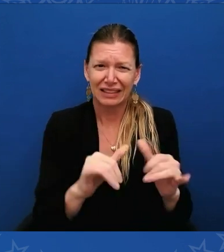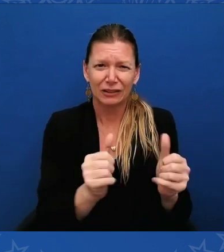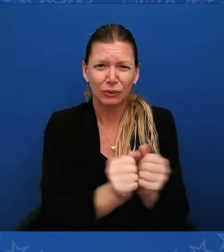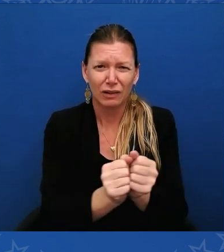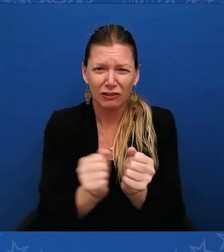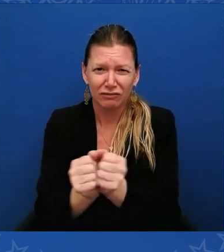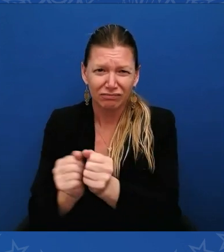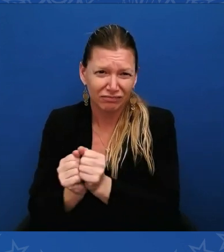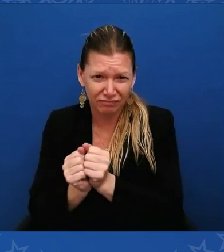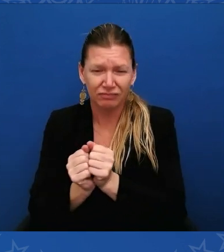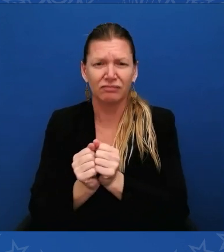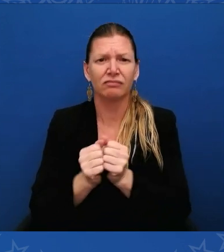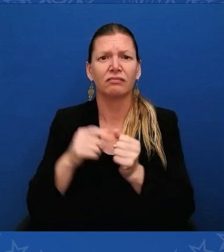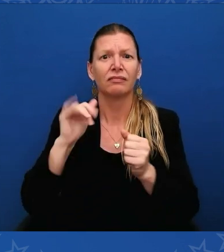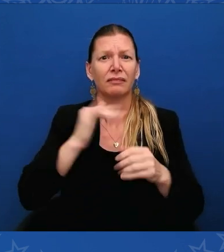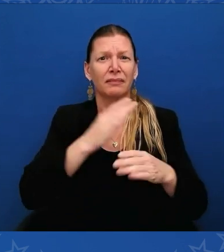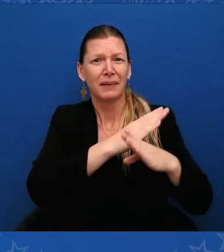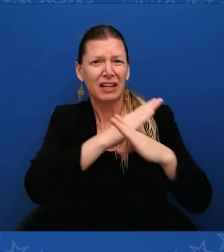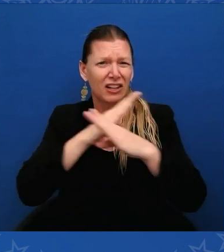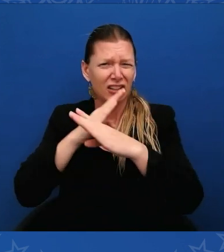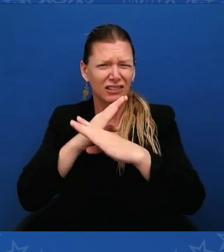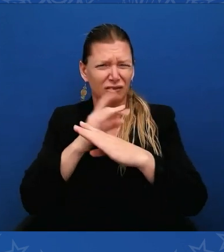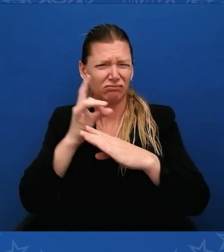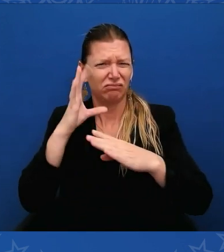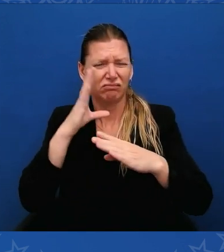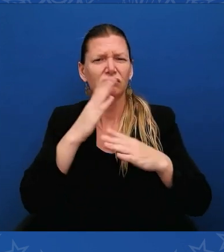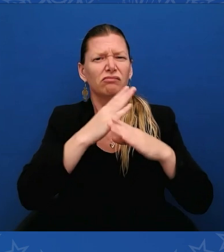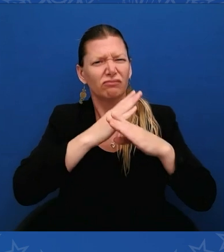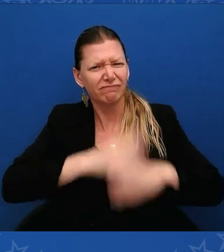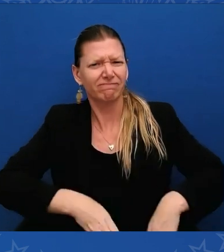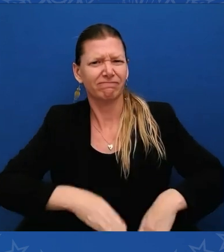In addition, he has made critical investments in Latino